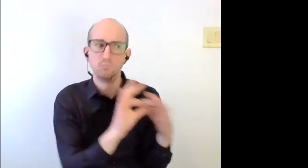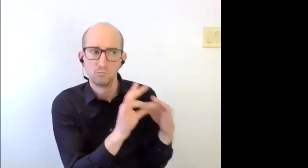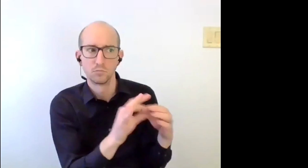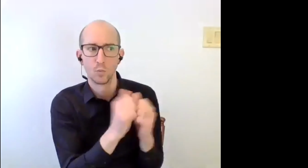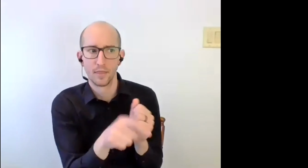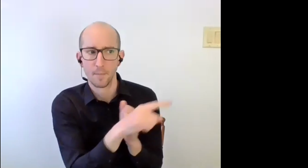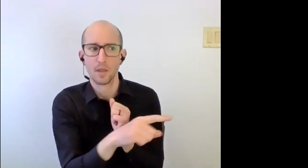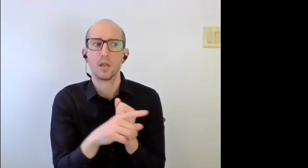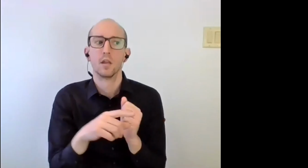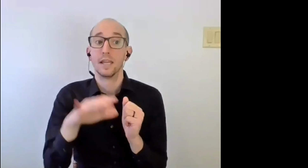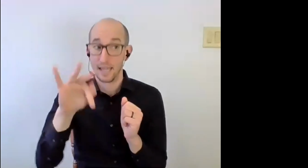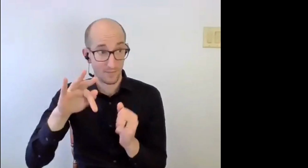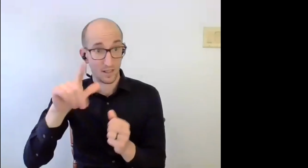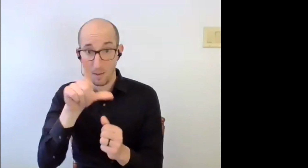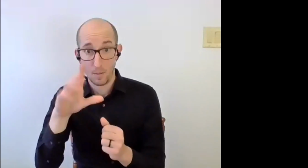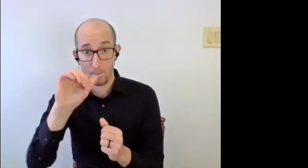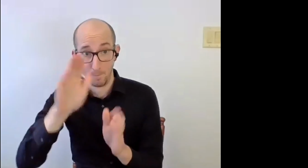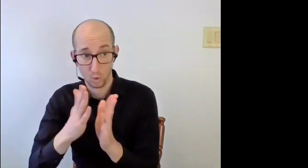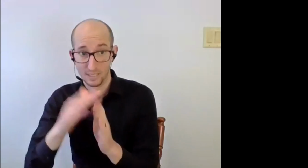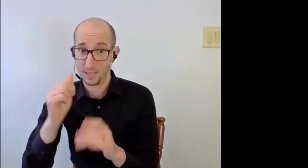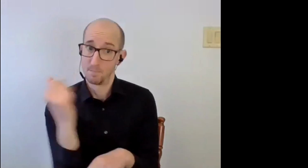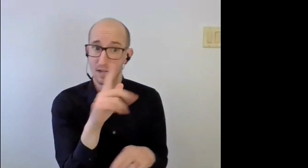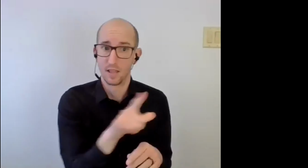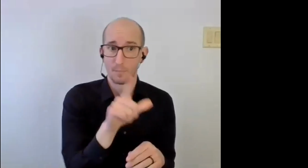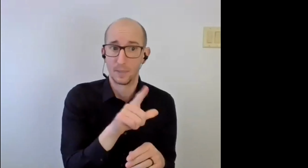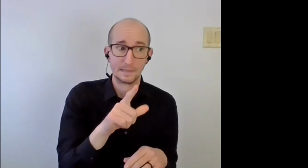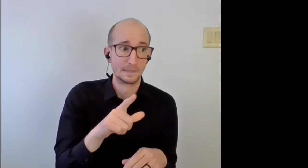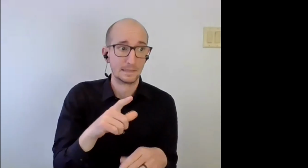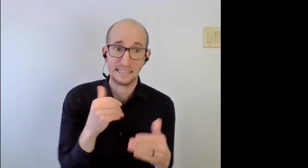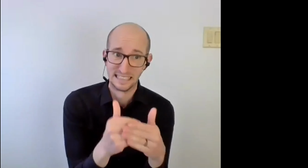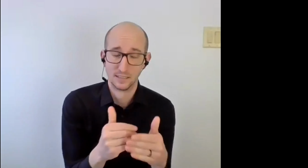incredible with student sk says stewed